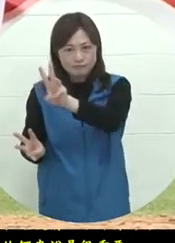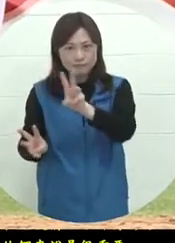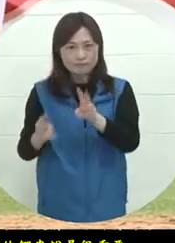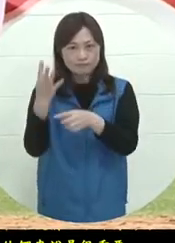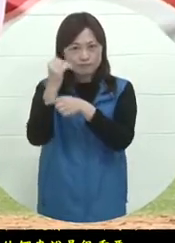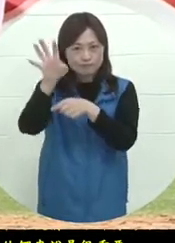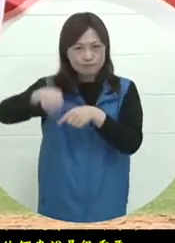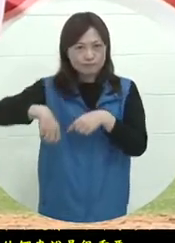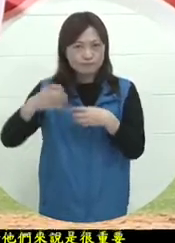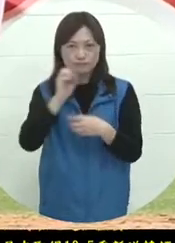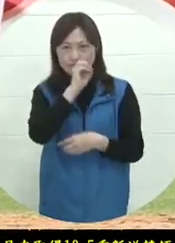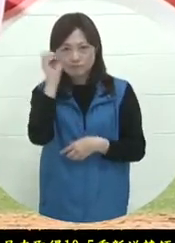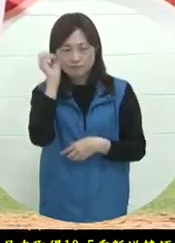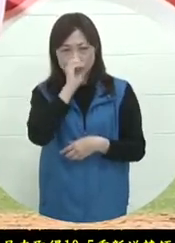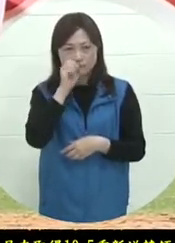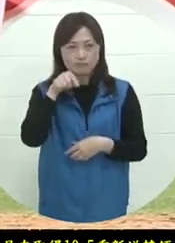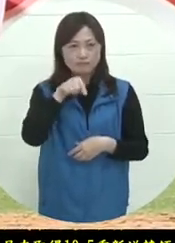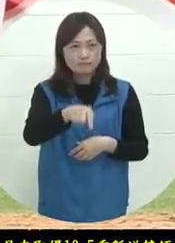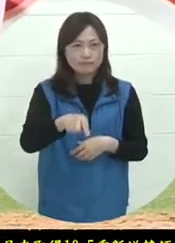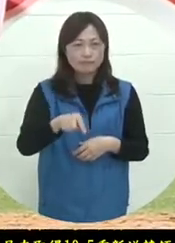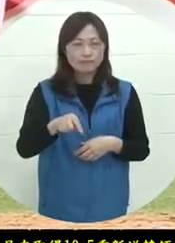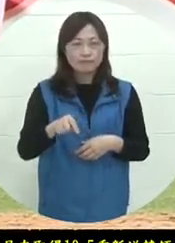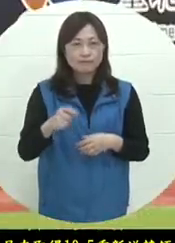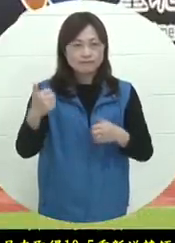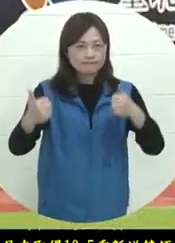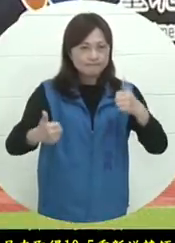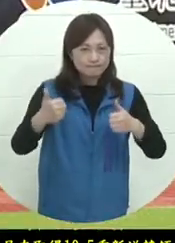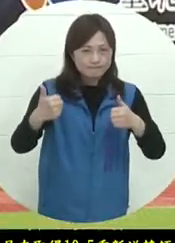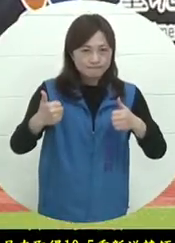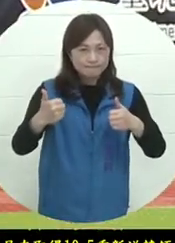It will be very helpful to control the momentum of this game.